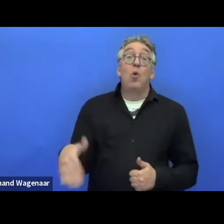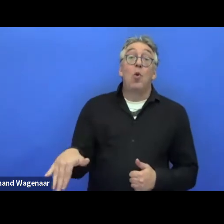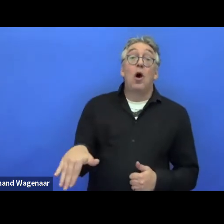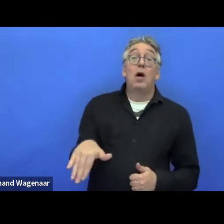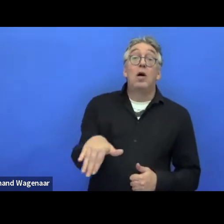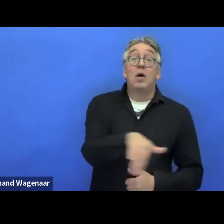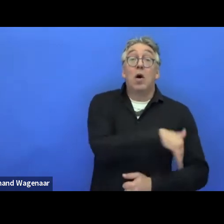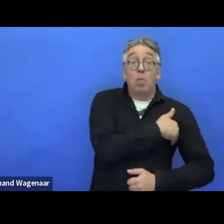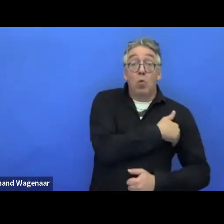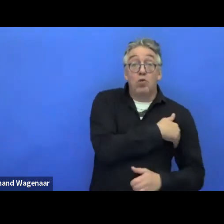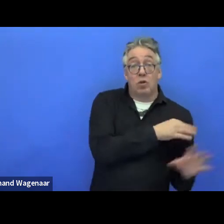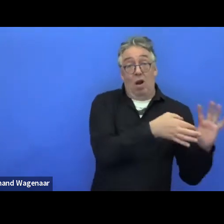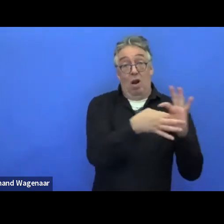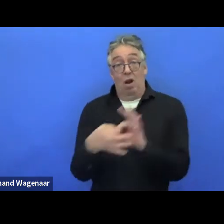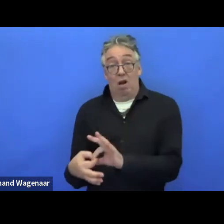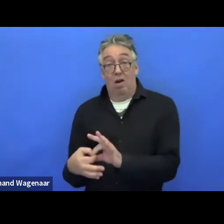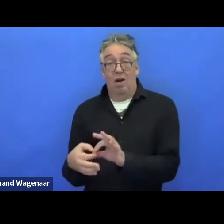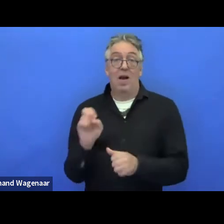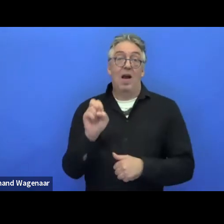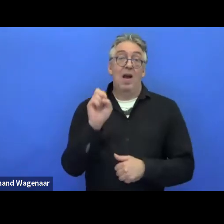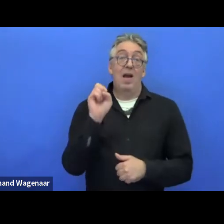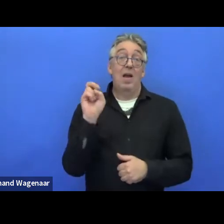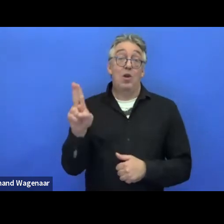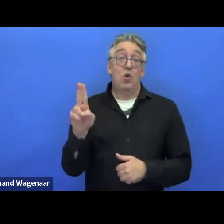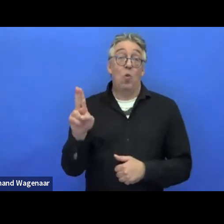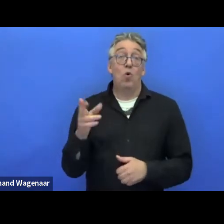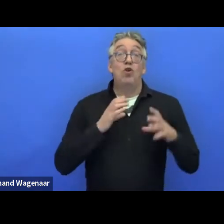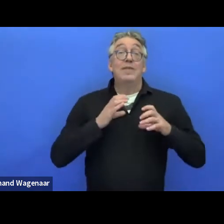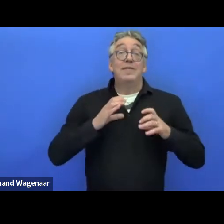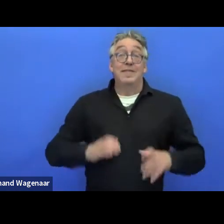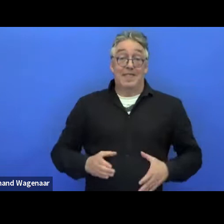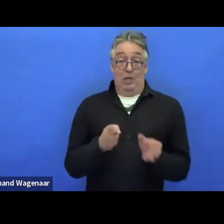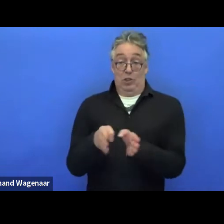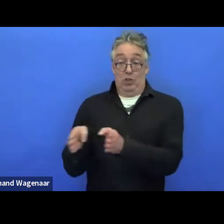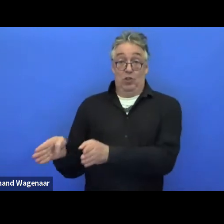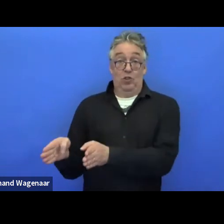We had a Maastricht treaty and European citizen, and after that,